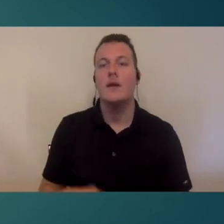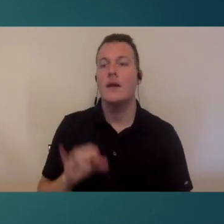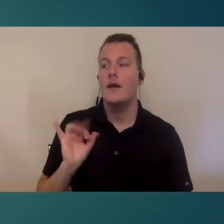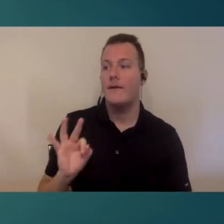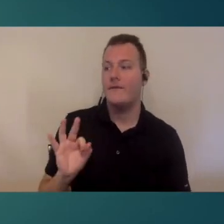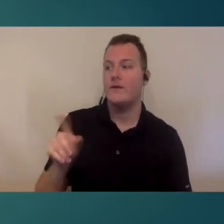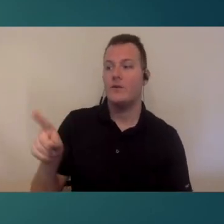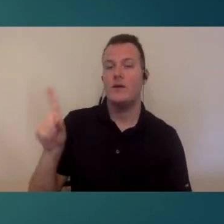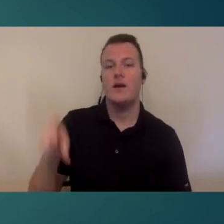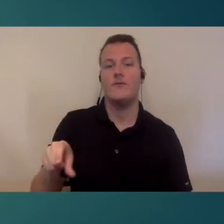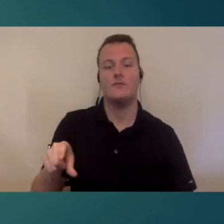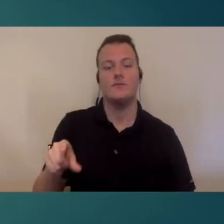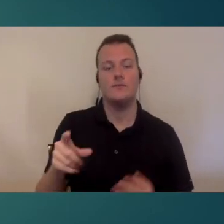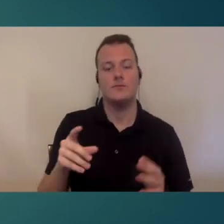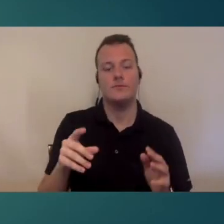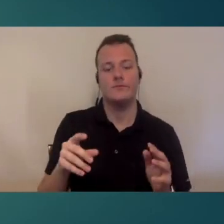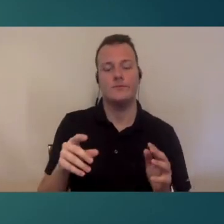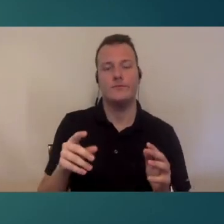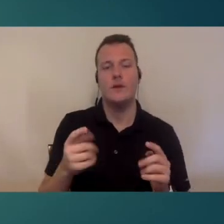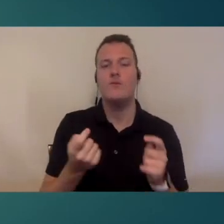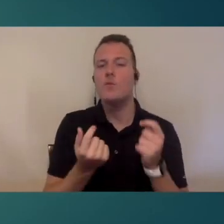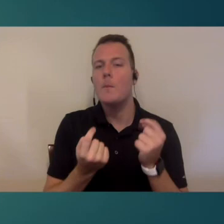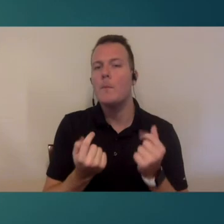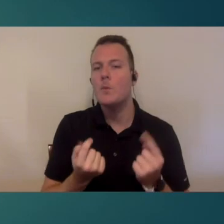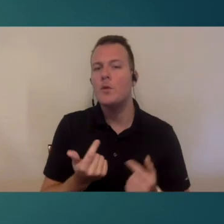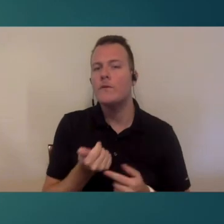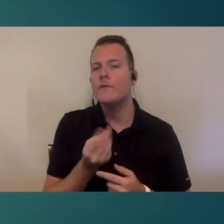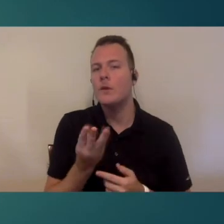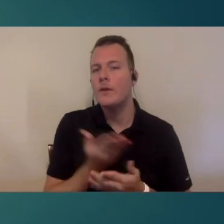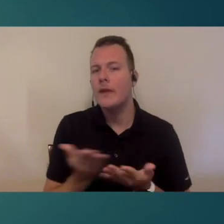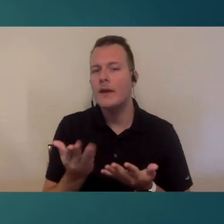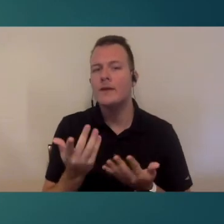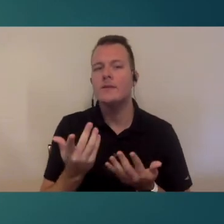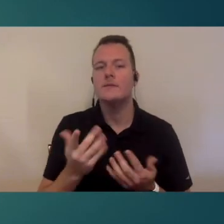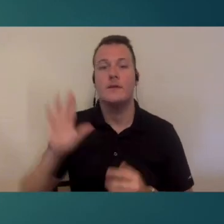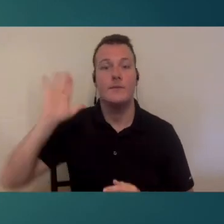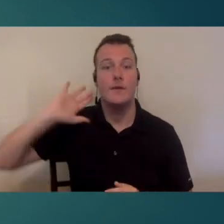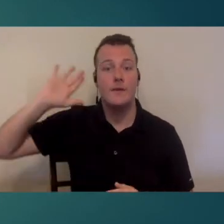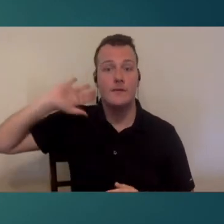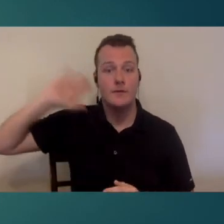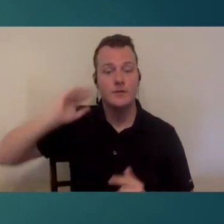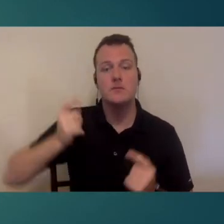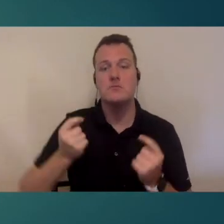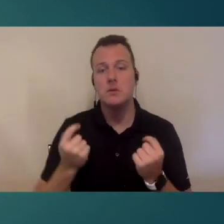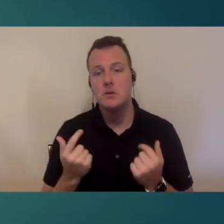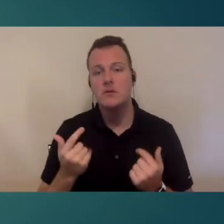you're needing to free up space, keep the more past experience off that might be